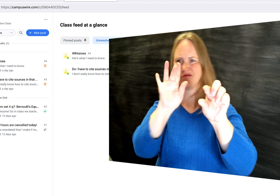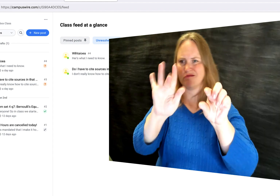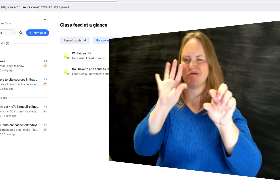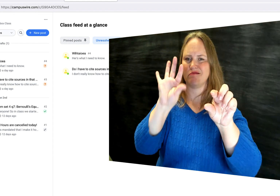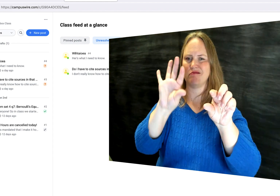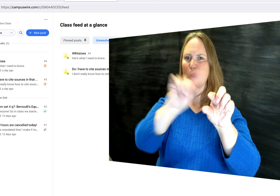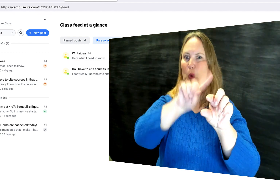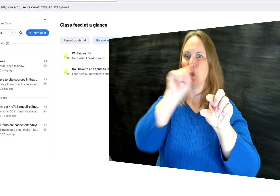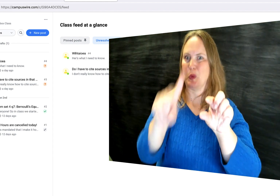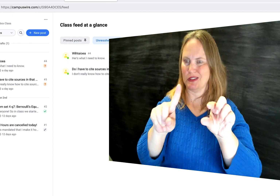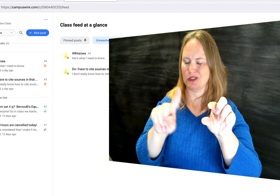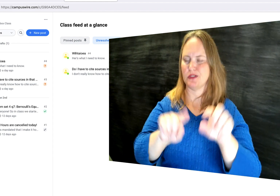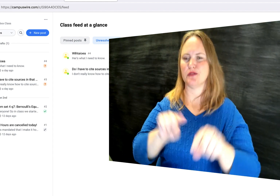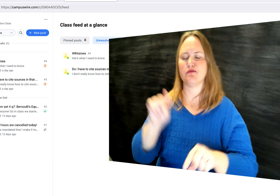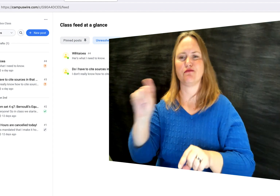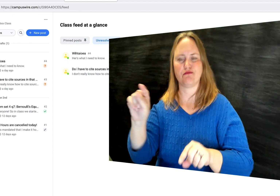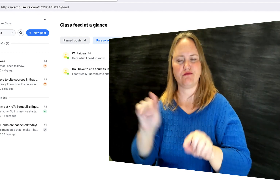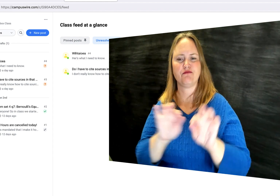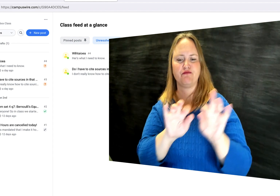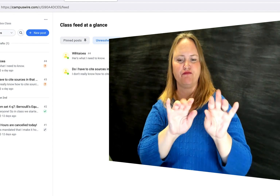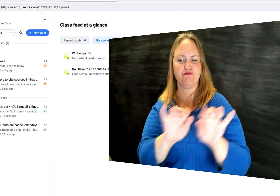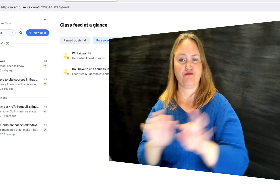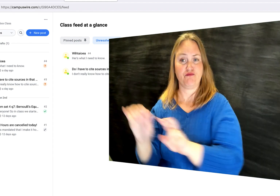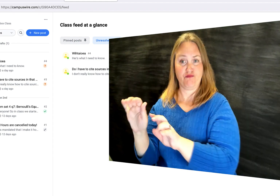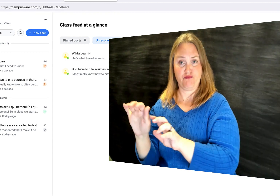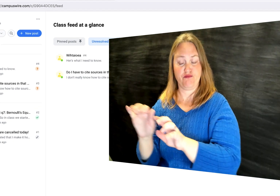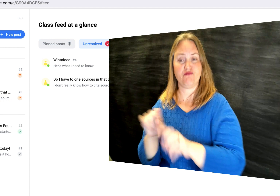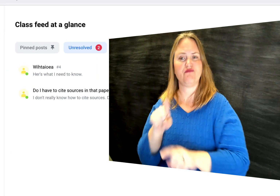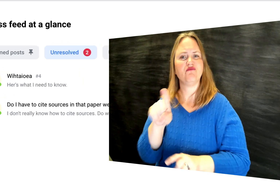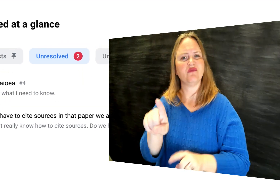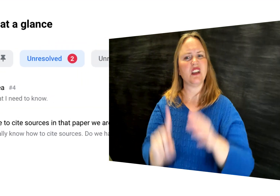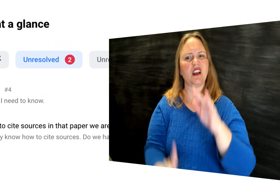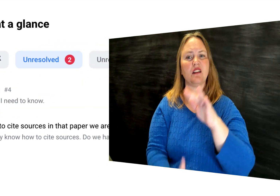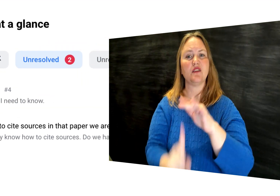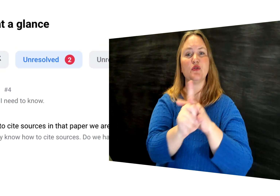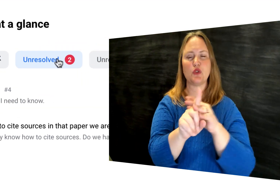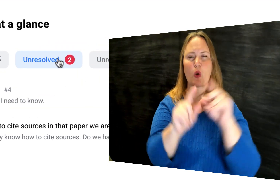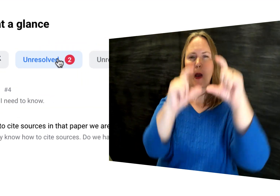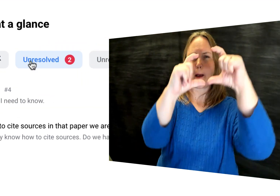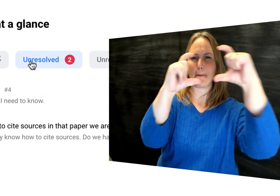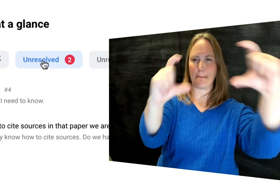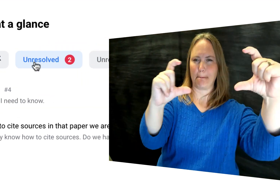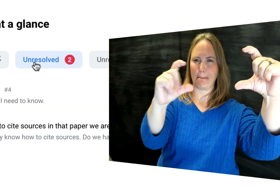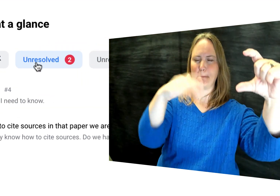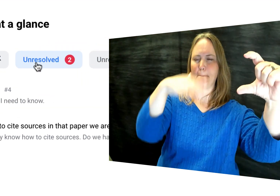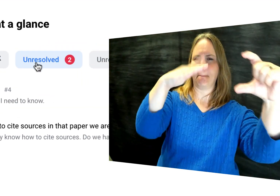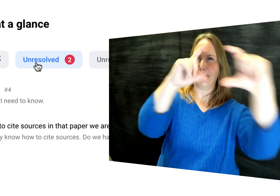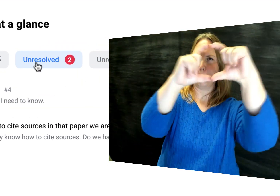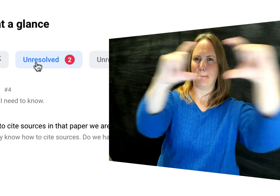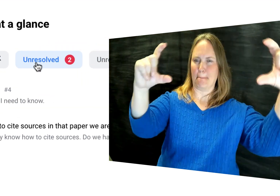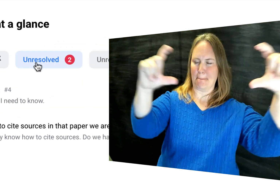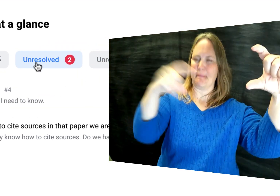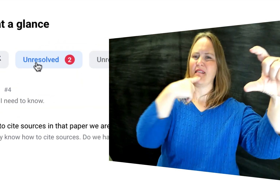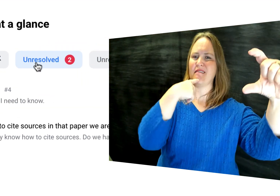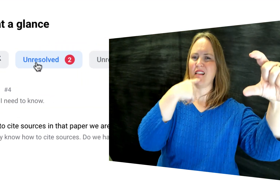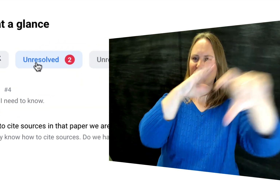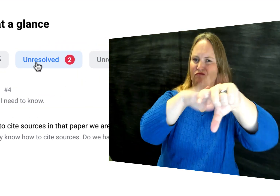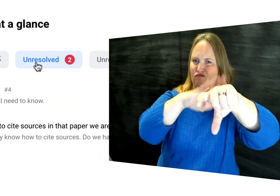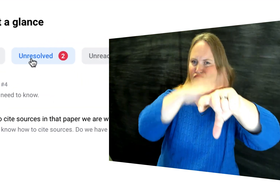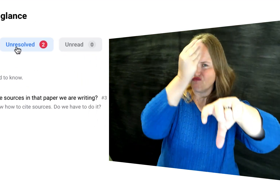and it will tag the post as a question and show up in a special area of my feed to help me see when there's a question.